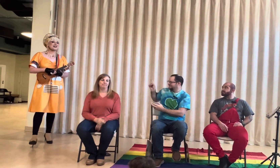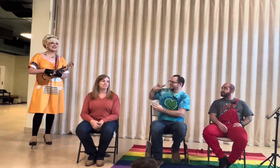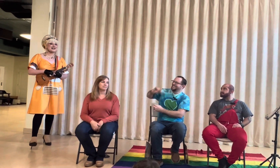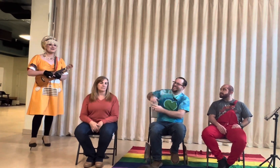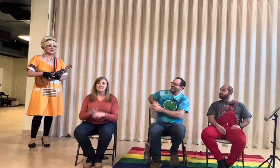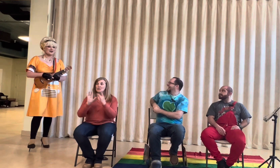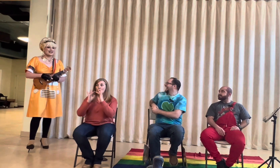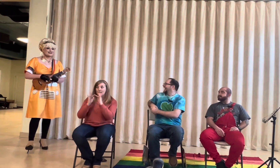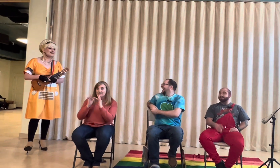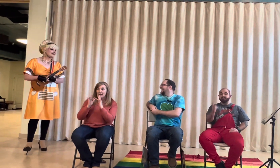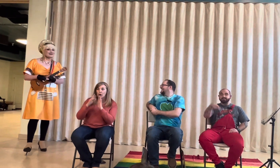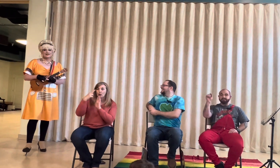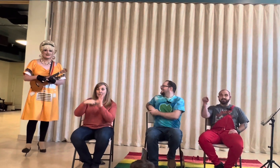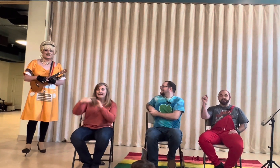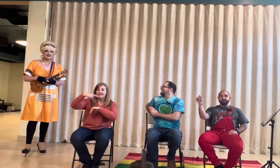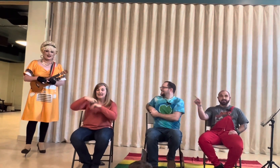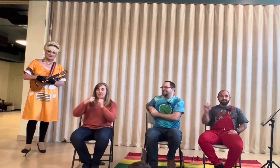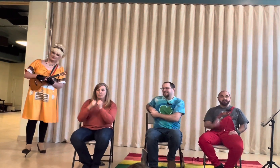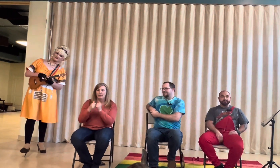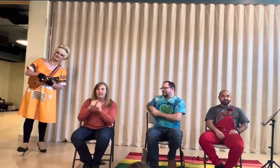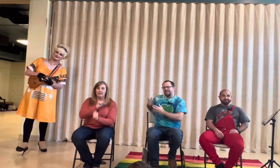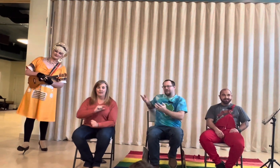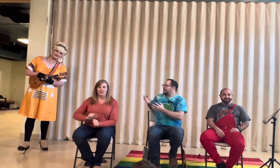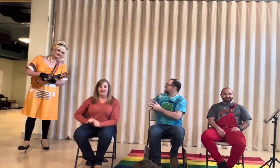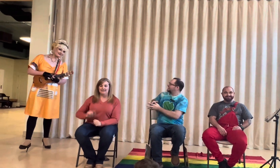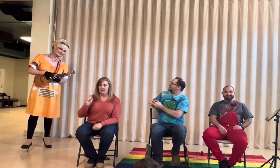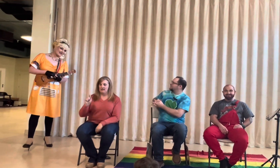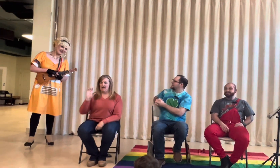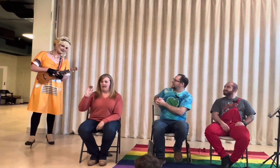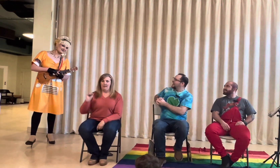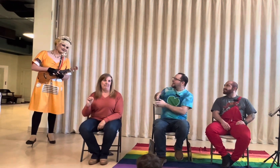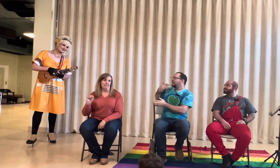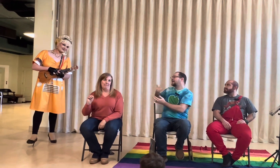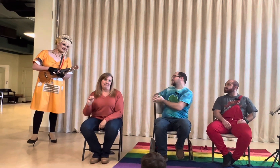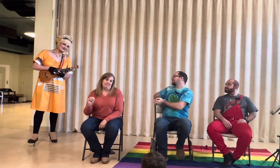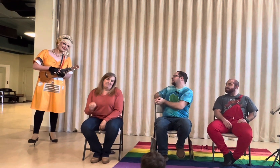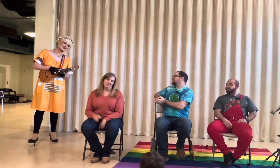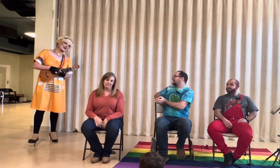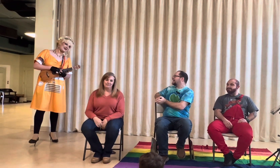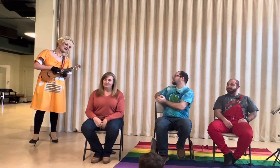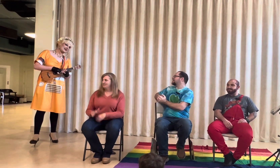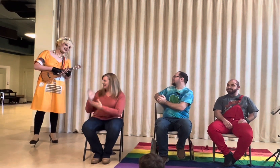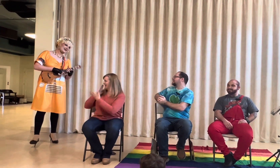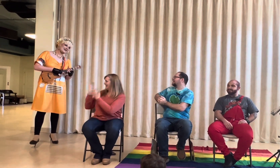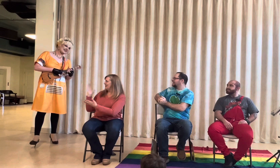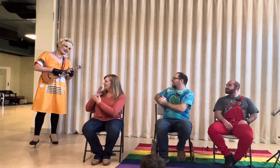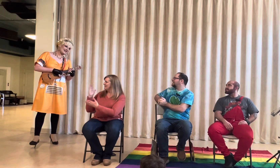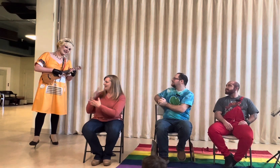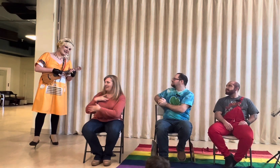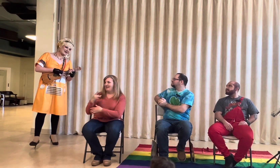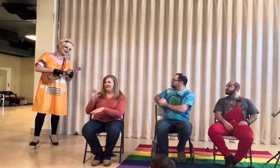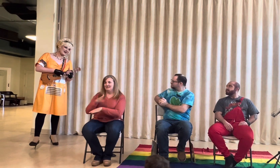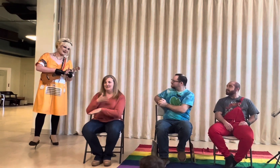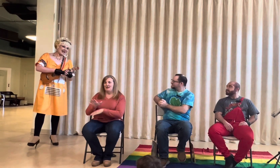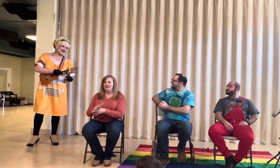ReadingTimeWithTheQueens.com. AARON: Amazing, amazing. Thank you very much, I like that song a lot. CALI: Thank you! BUSTER: It's very fun. CALI: